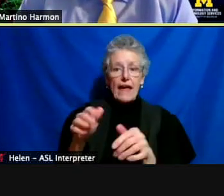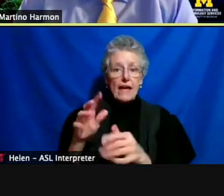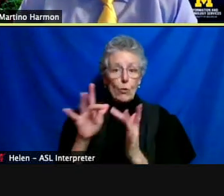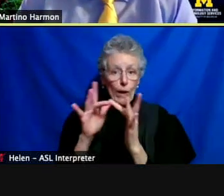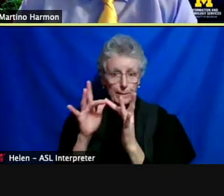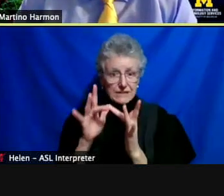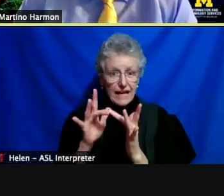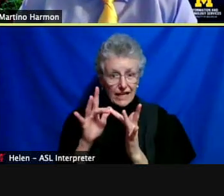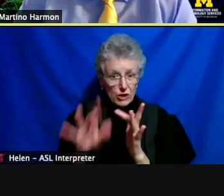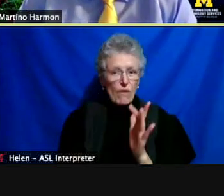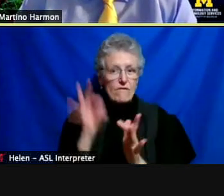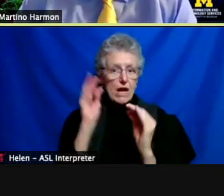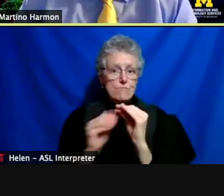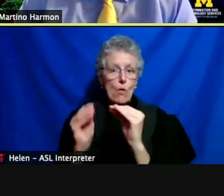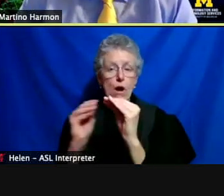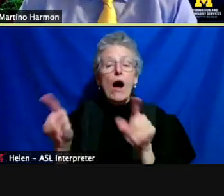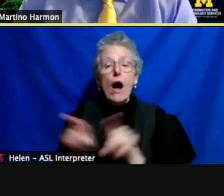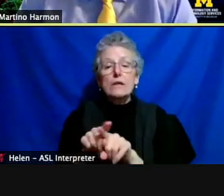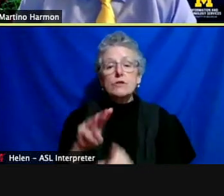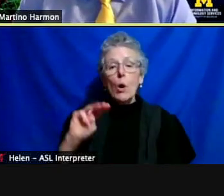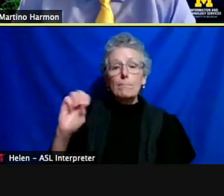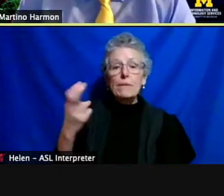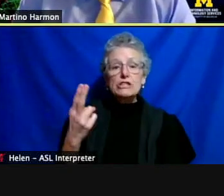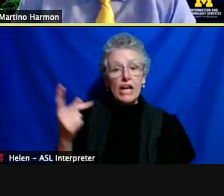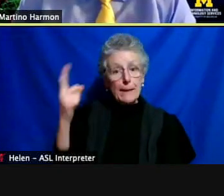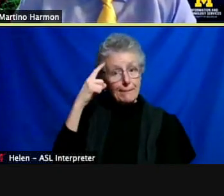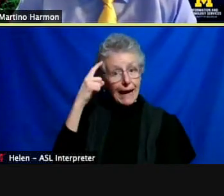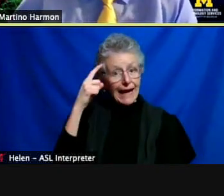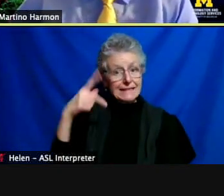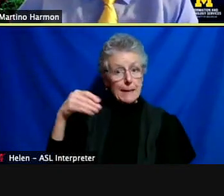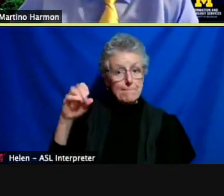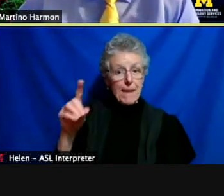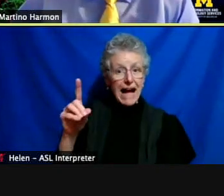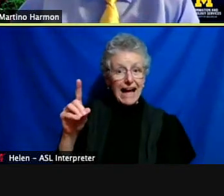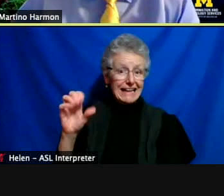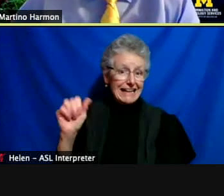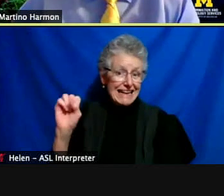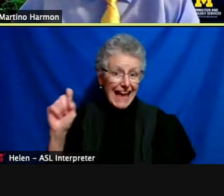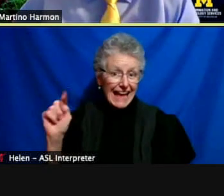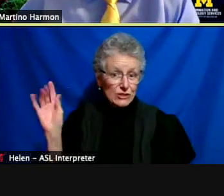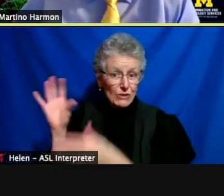And there's also a Michigan Minds podcast episode about that activity.